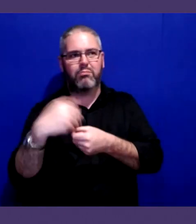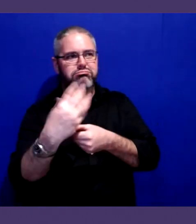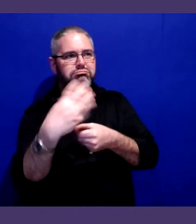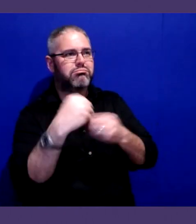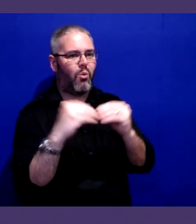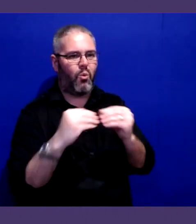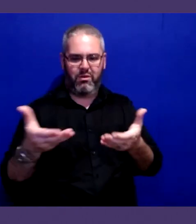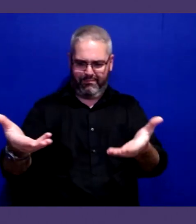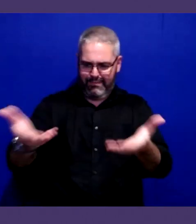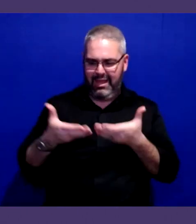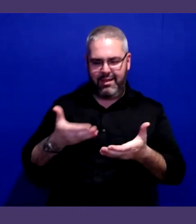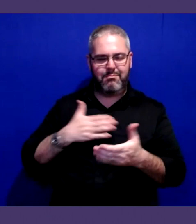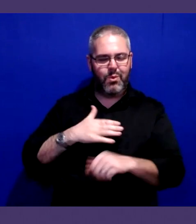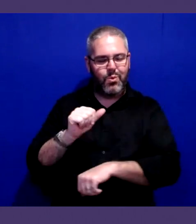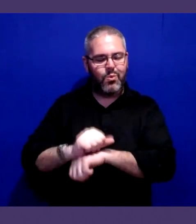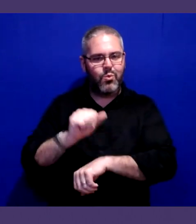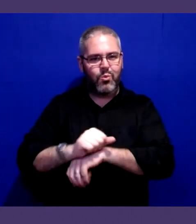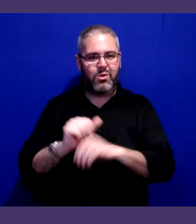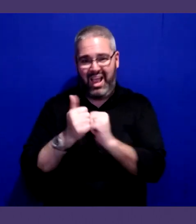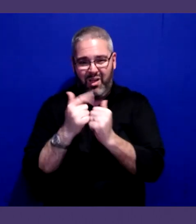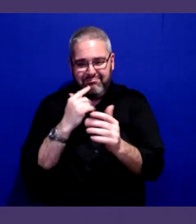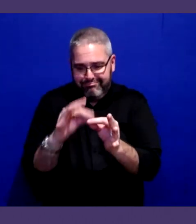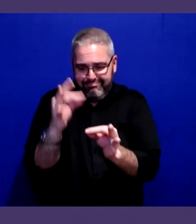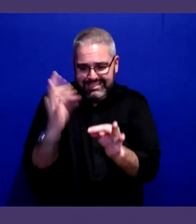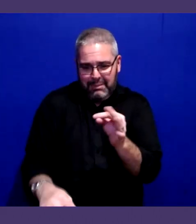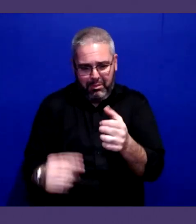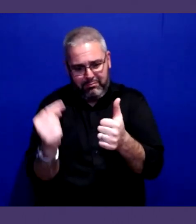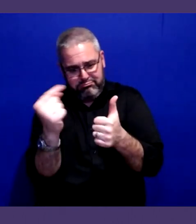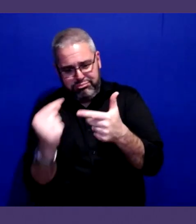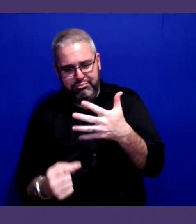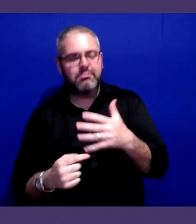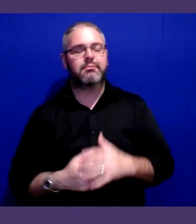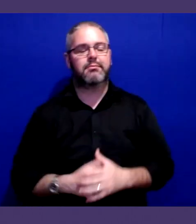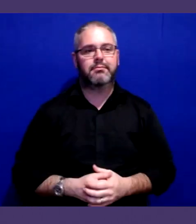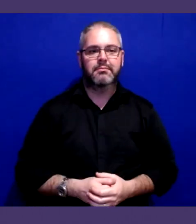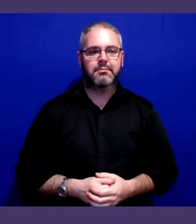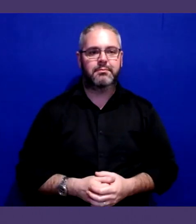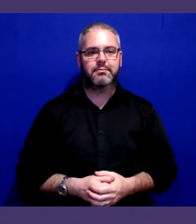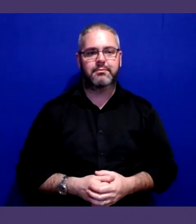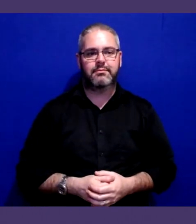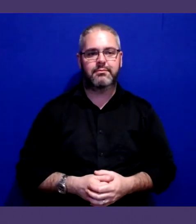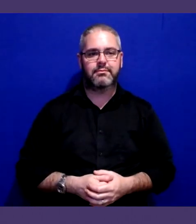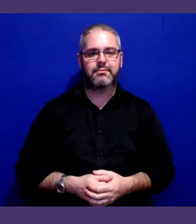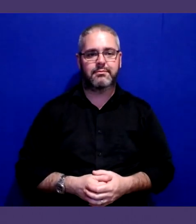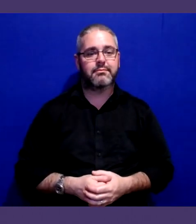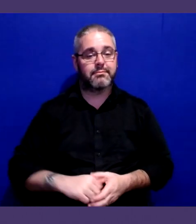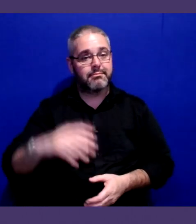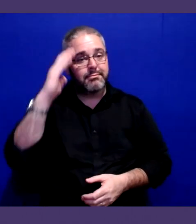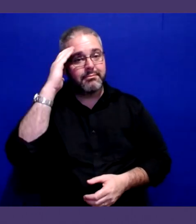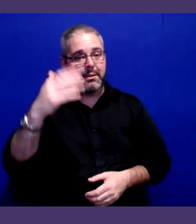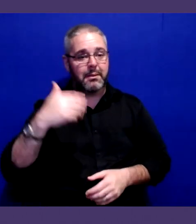through these simple practices. Hannah Kindree: Hi, my name is Hannah Kindree and I'm a master's student at